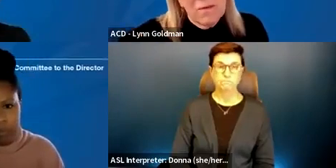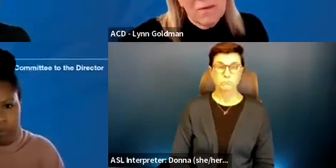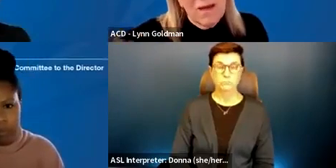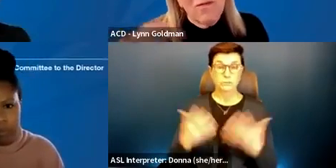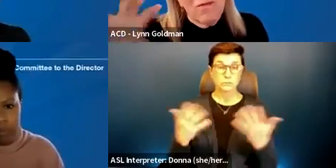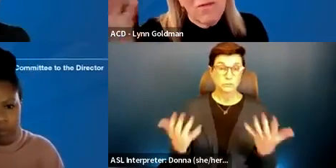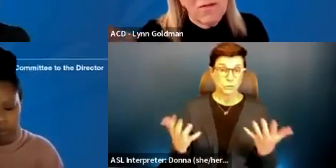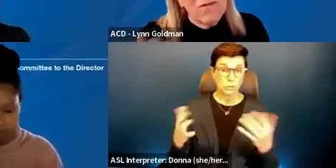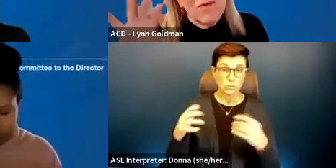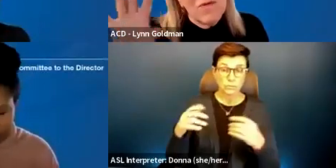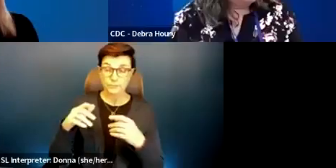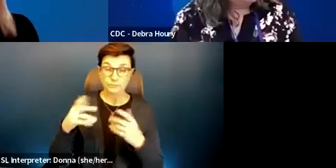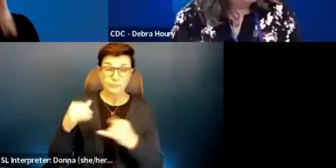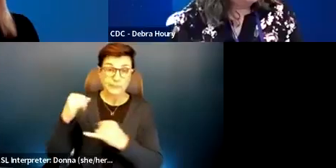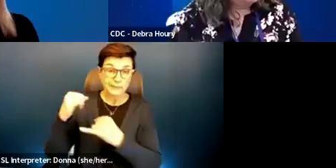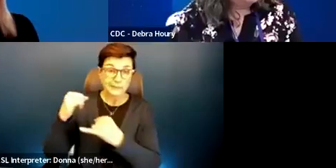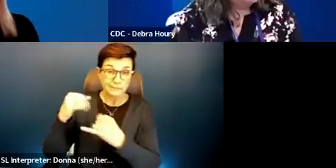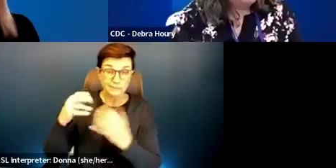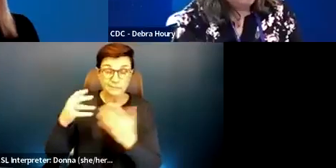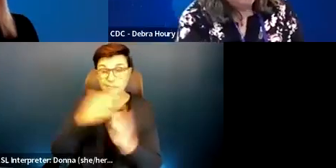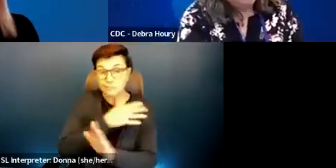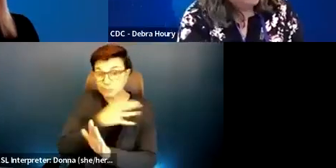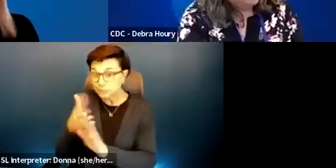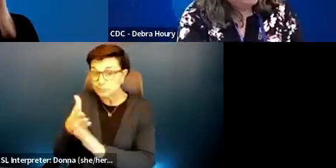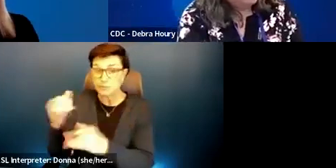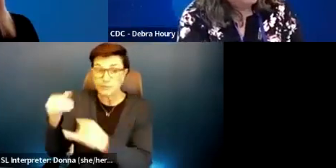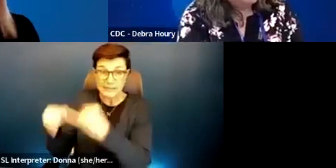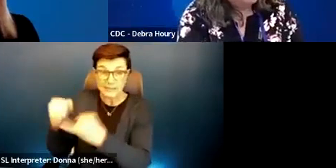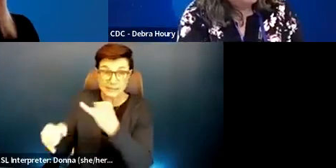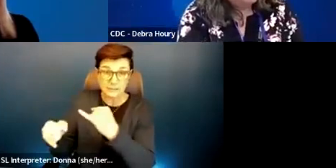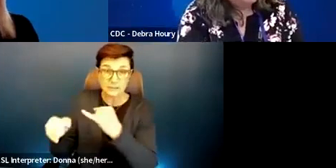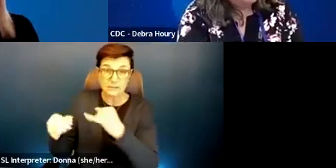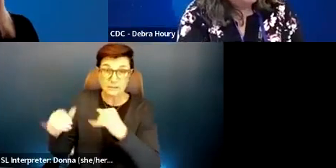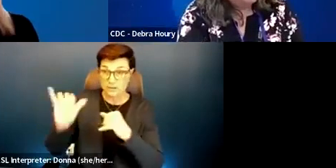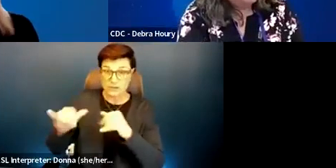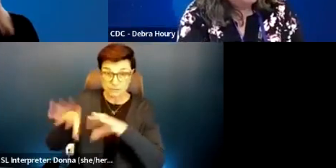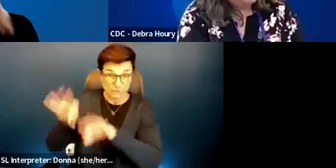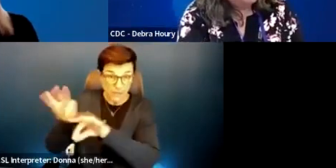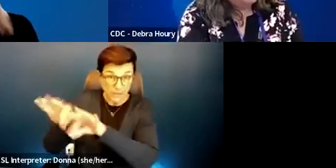as a result of some of the visioning that we're trying to put in this as well as that internally